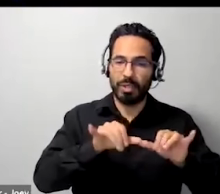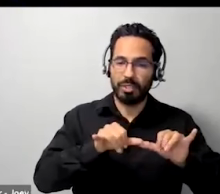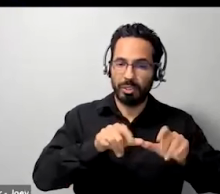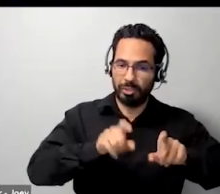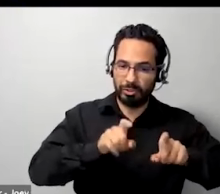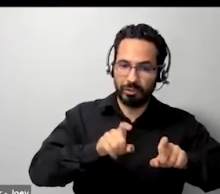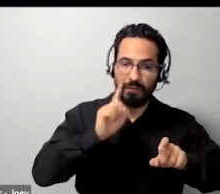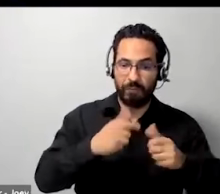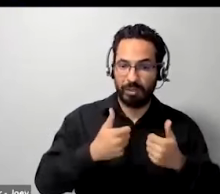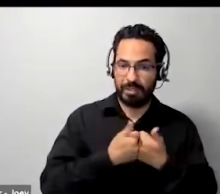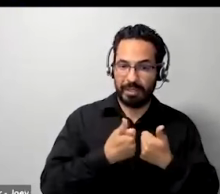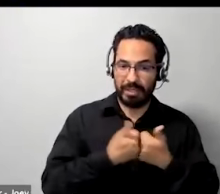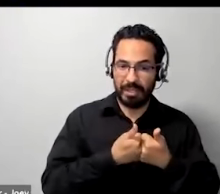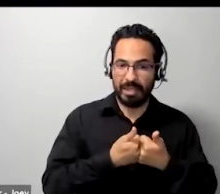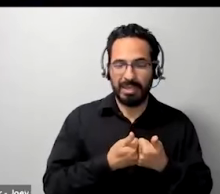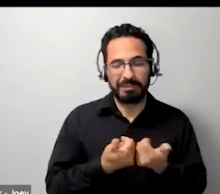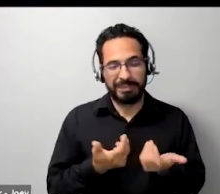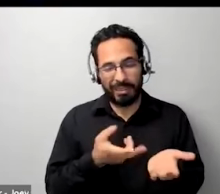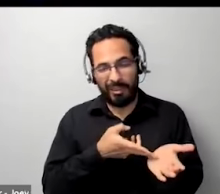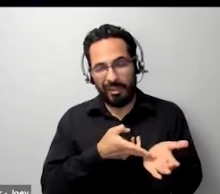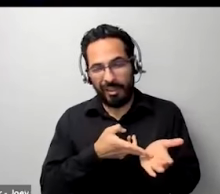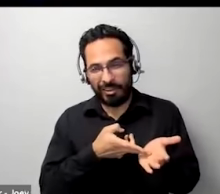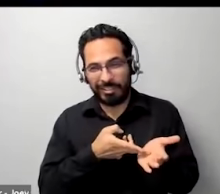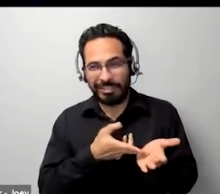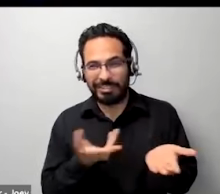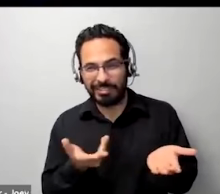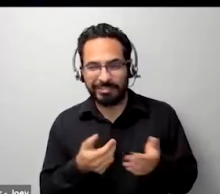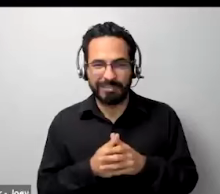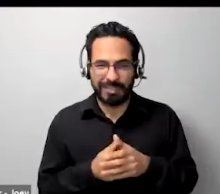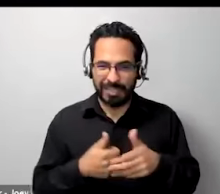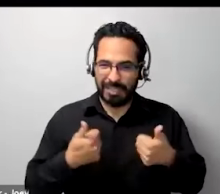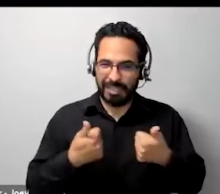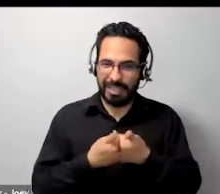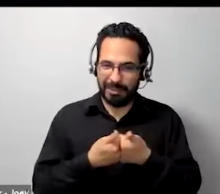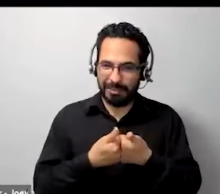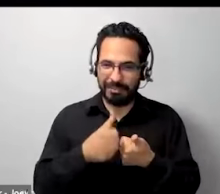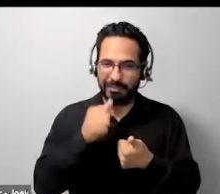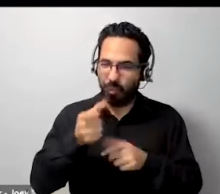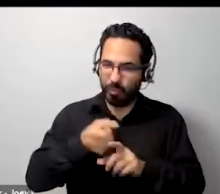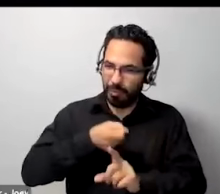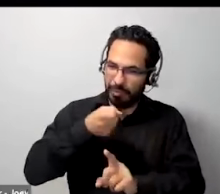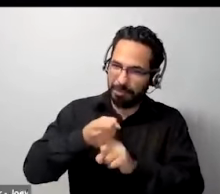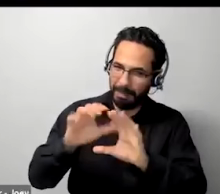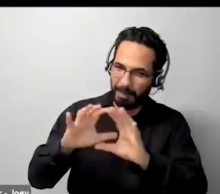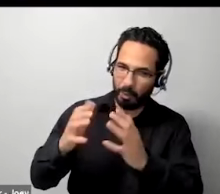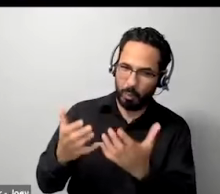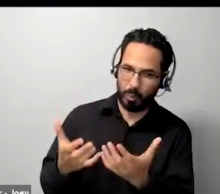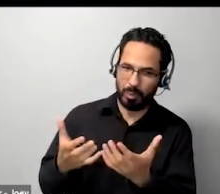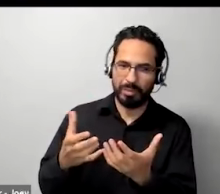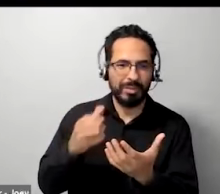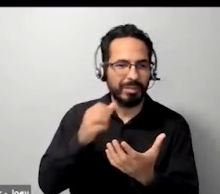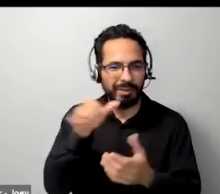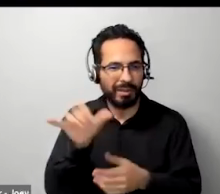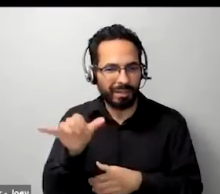And frankly, gaming is not going to have a impact on the world, like doing work in accessibility.